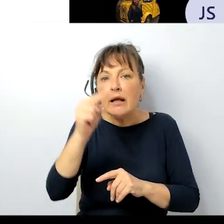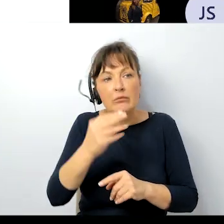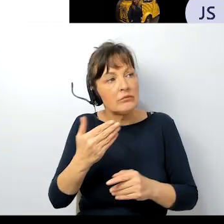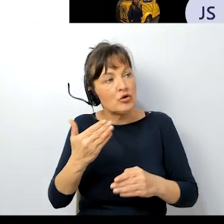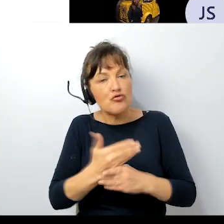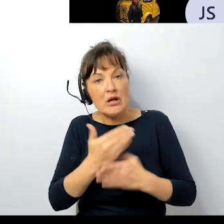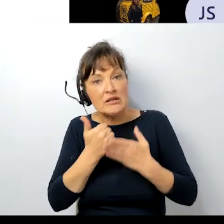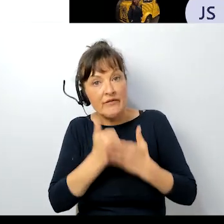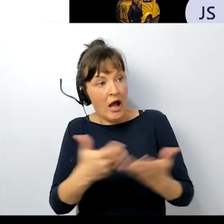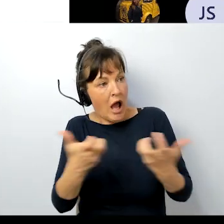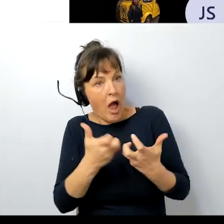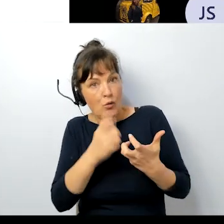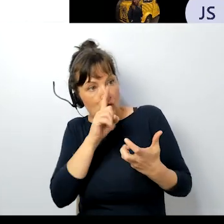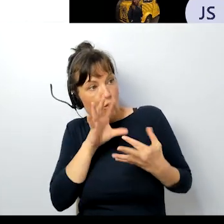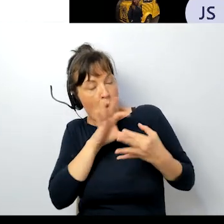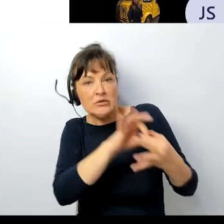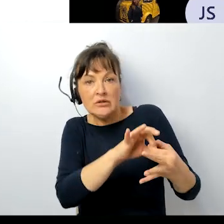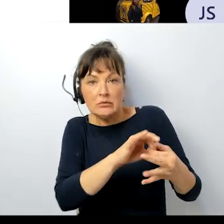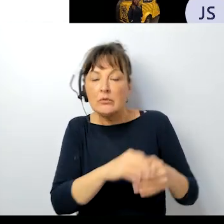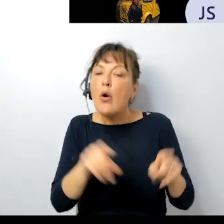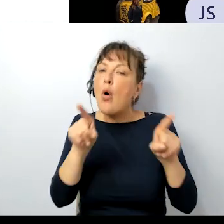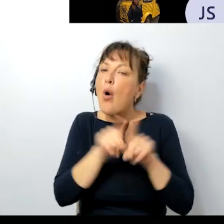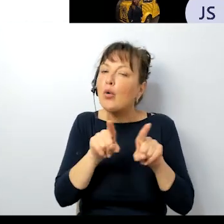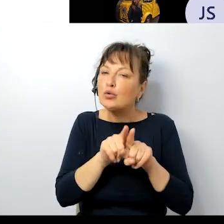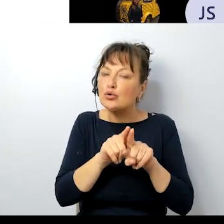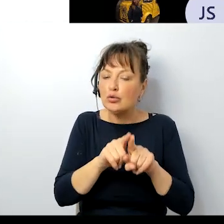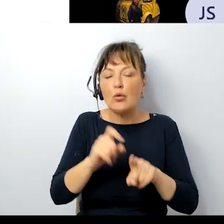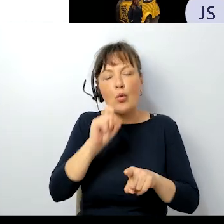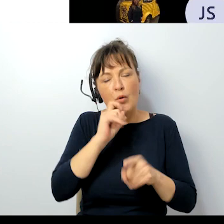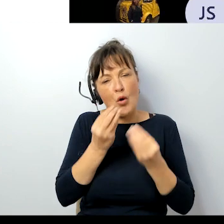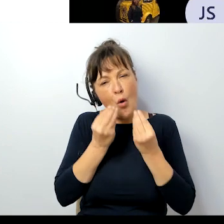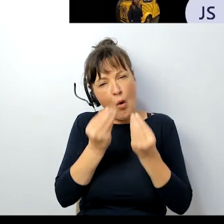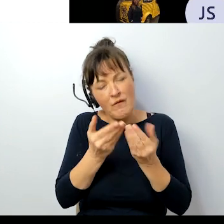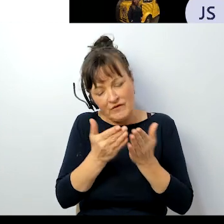You can contact your school to find out who your child's career's adviser is and how to contact